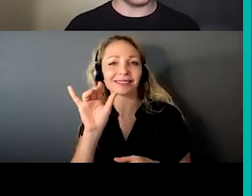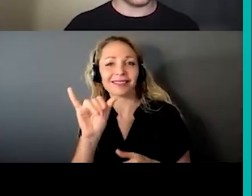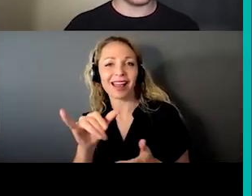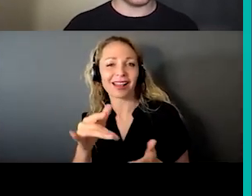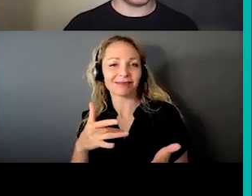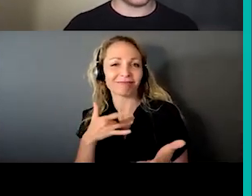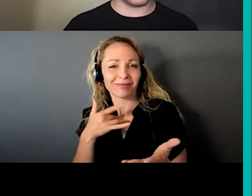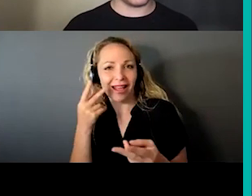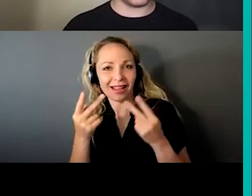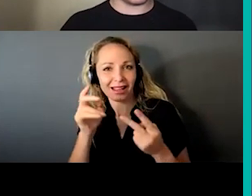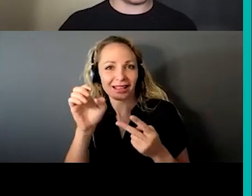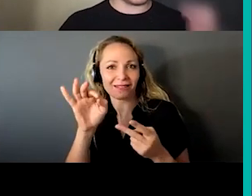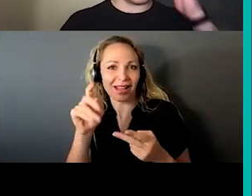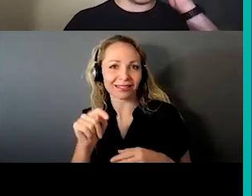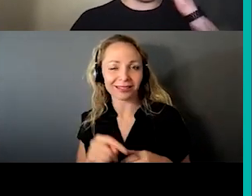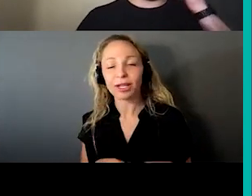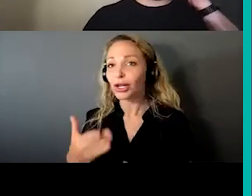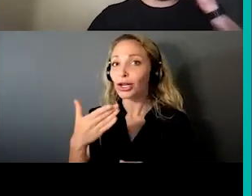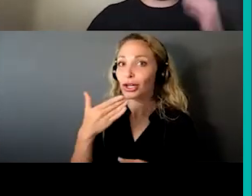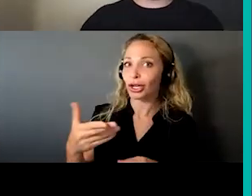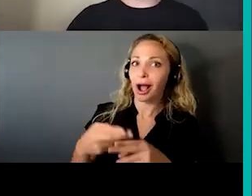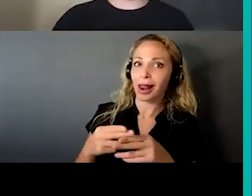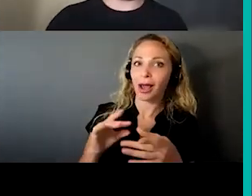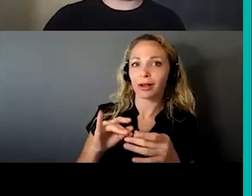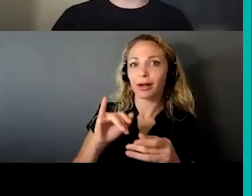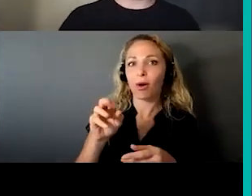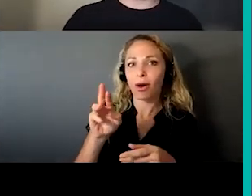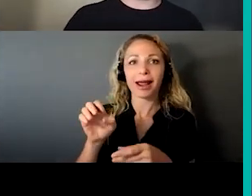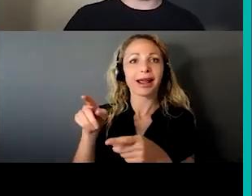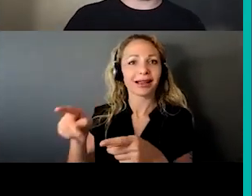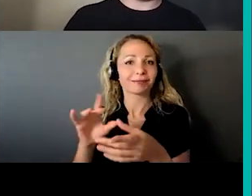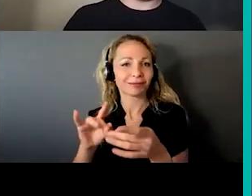JORGE ASKED A QUESTION, FOR SENDING CUSTOM OBJECT FOR E-MAIL.